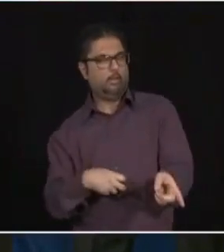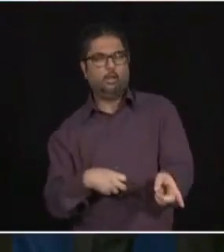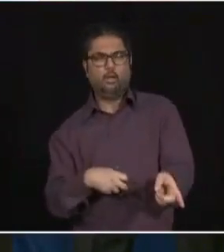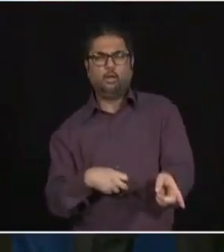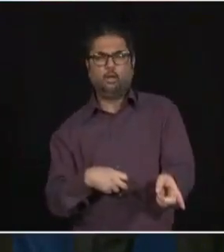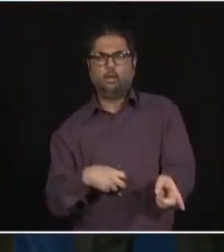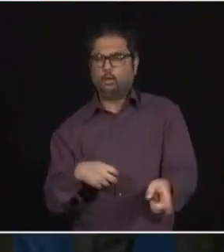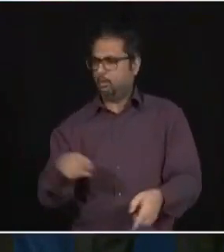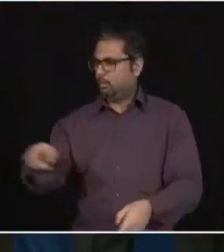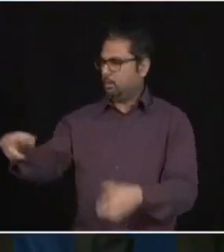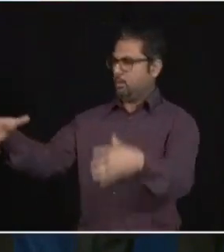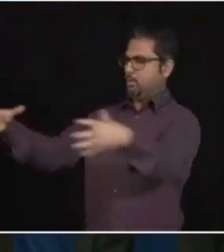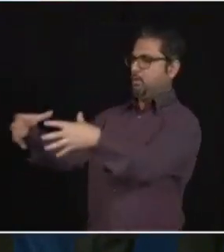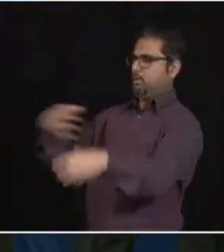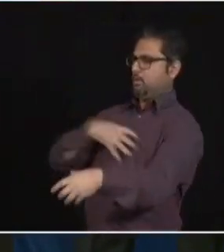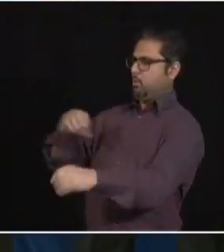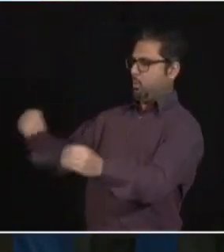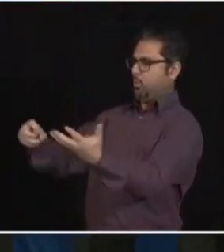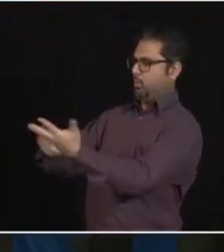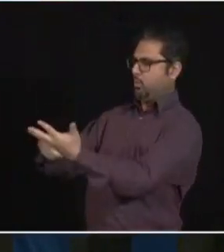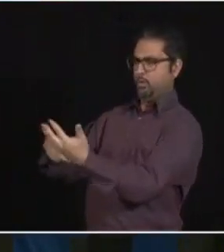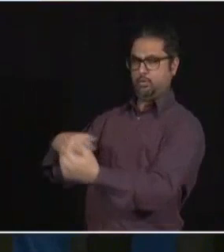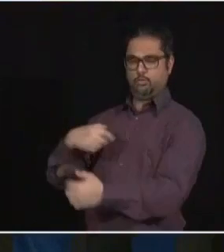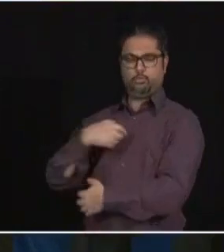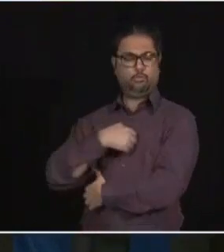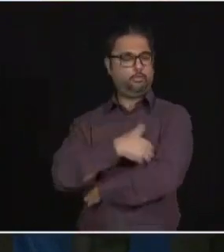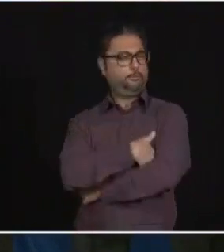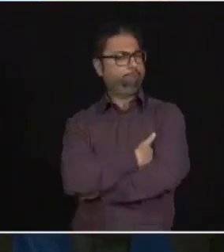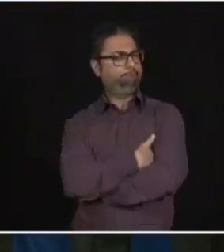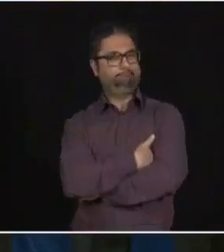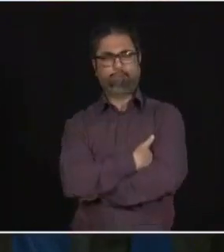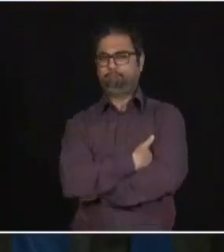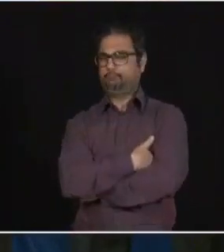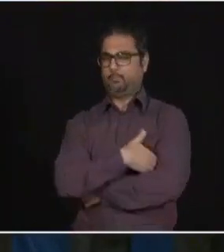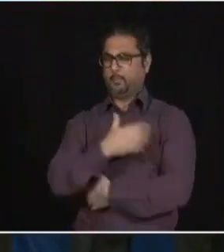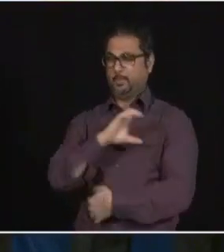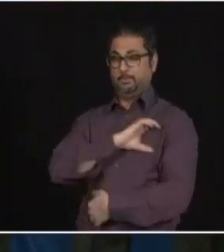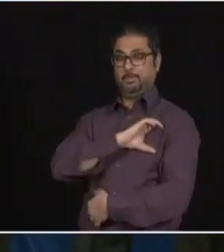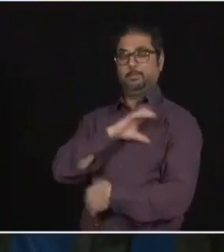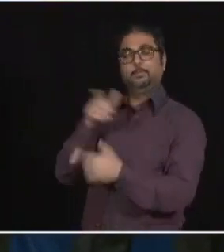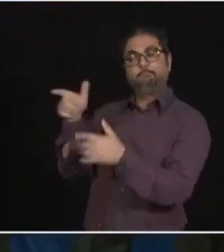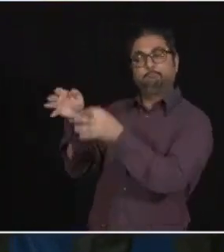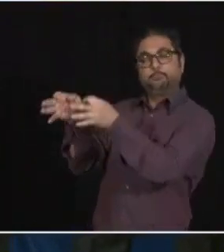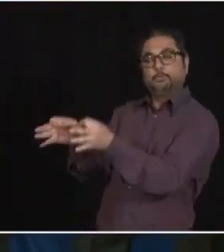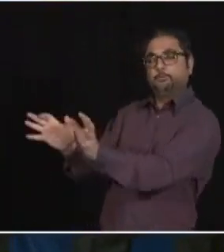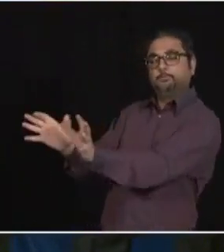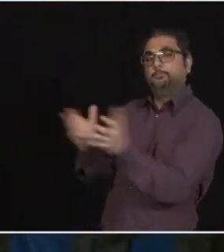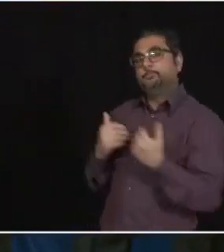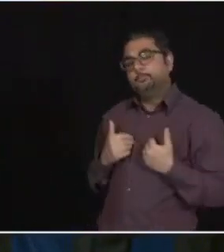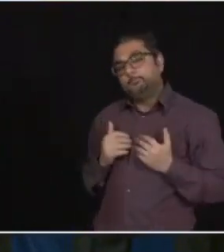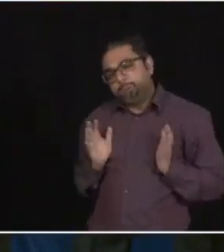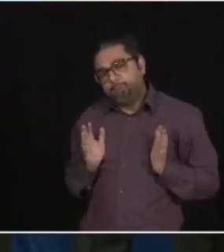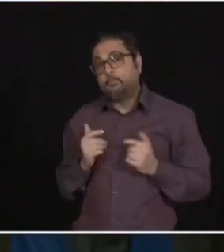I'll leave that up to our great police. By the way, I want to thank our police, our bylaw officers.